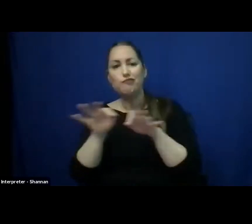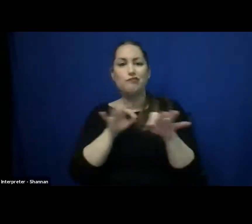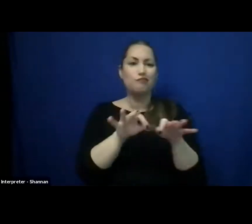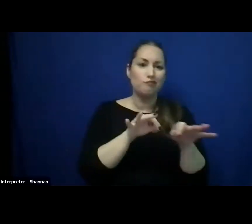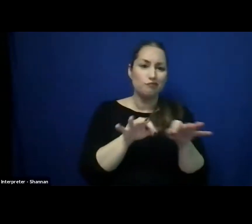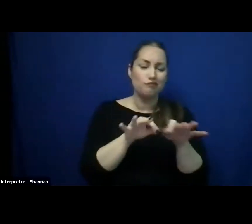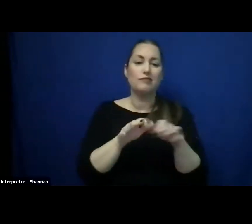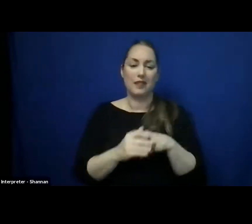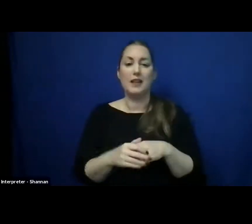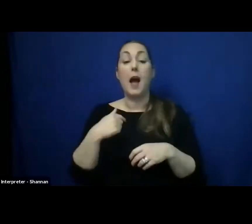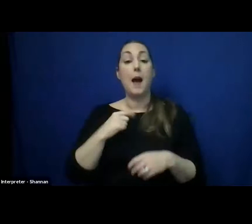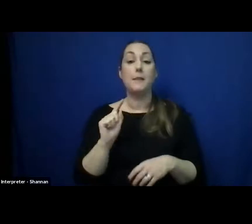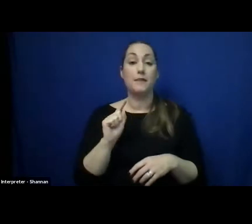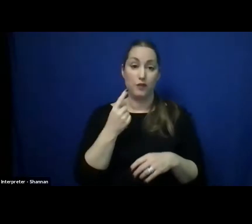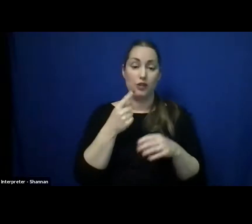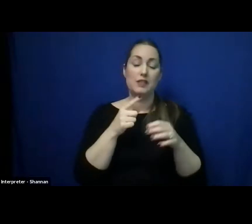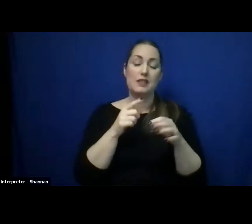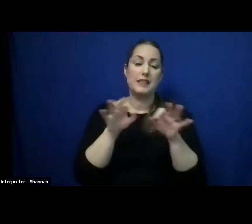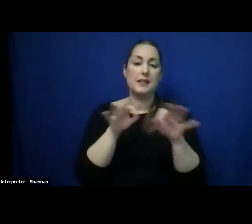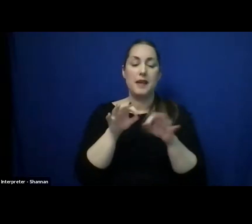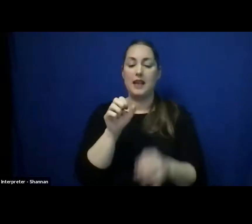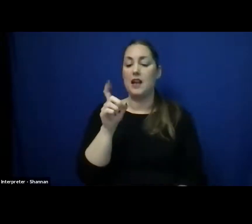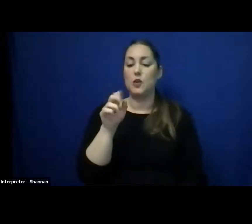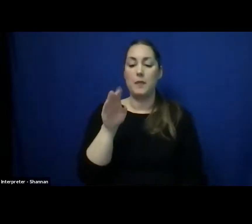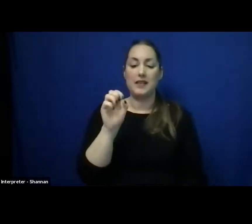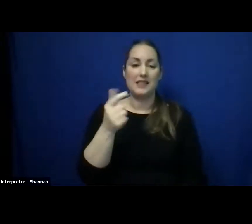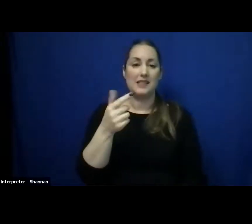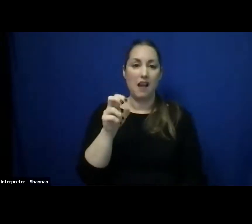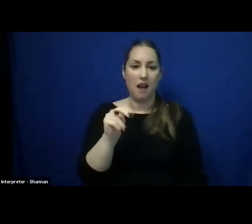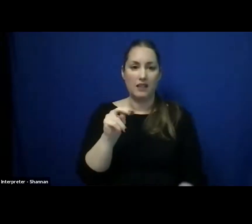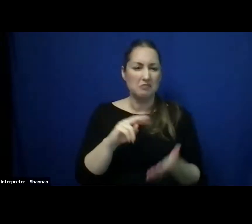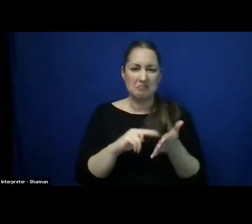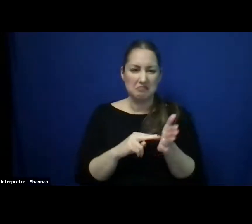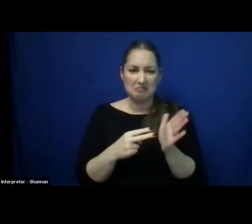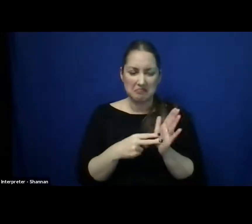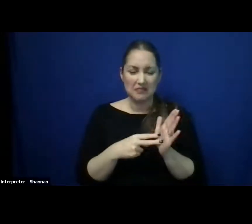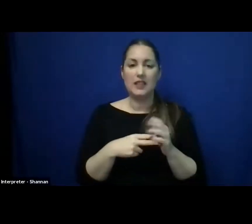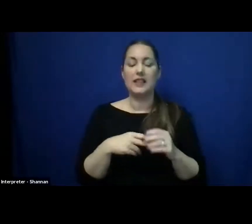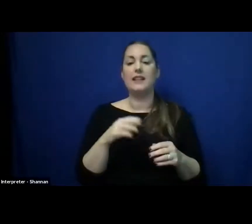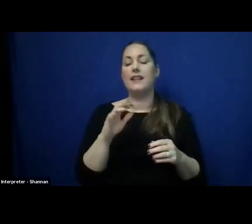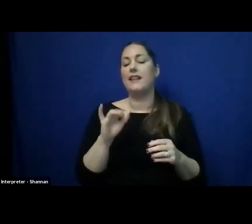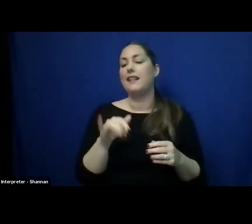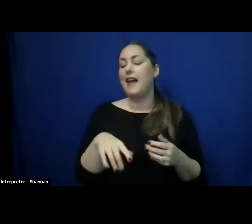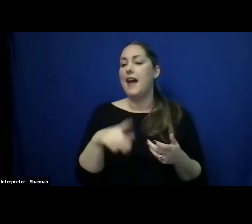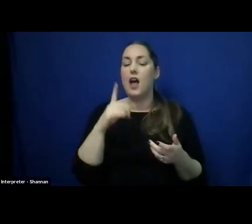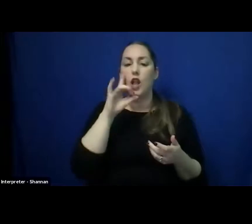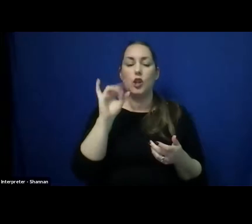share a little bit about what Adobe Sign is. And what it is, is is a tool that helps folks